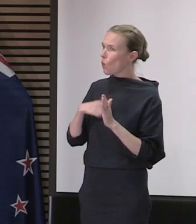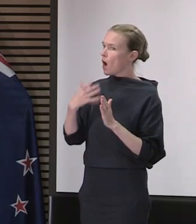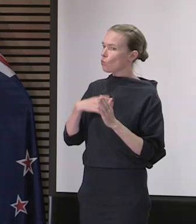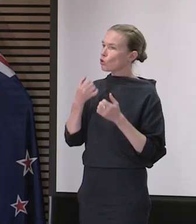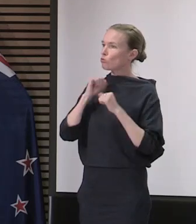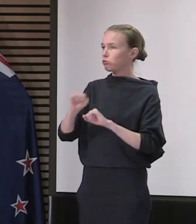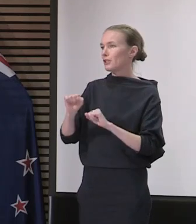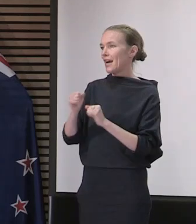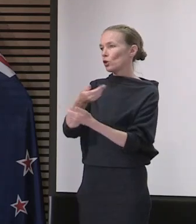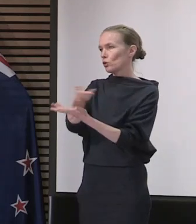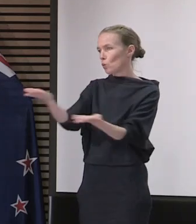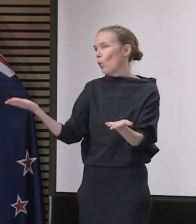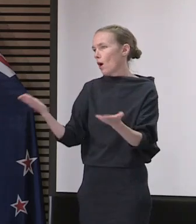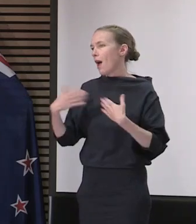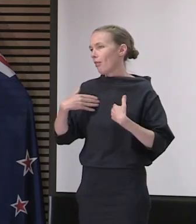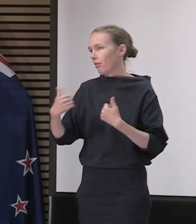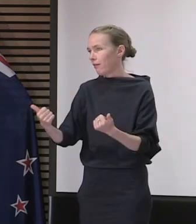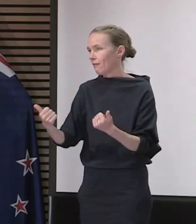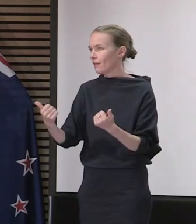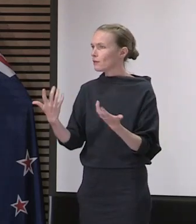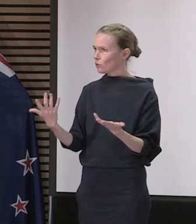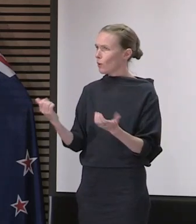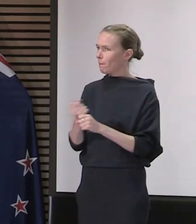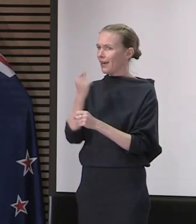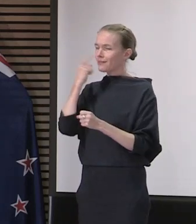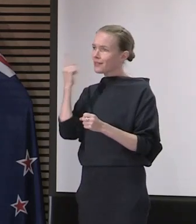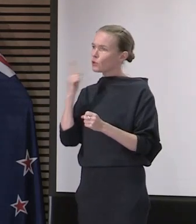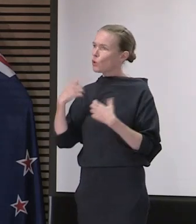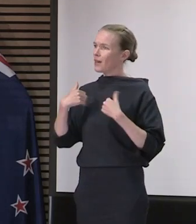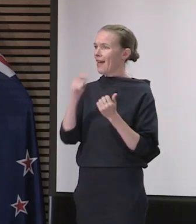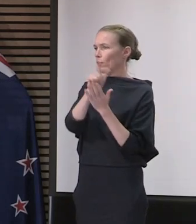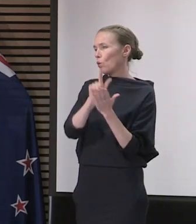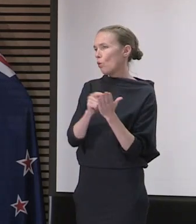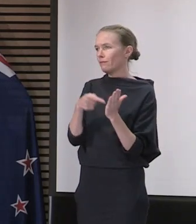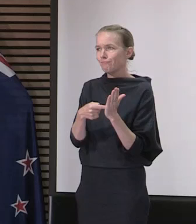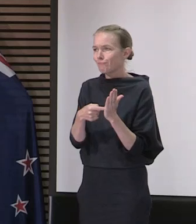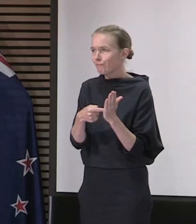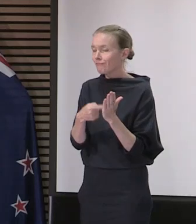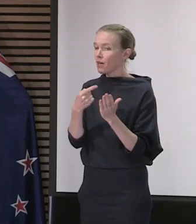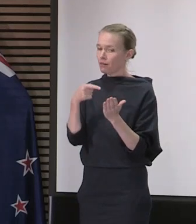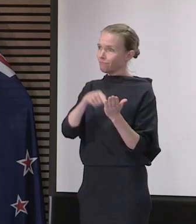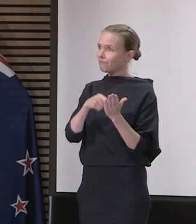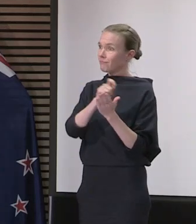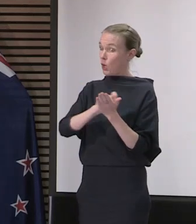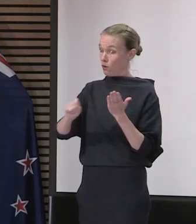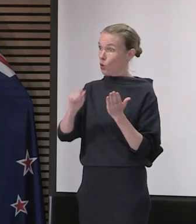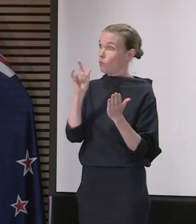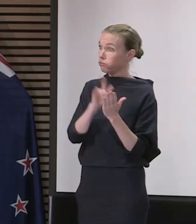restrictions in place is because of a public health threat, the threat of a pandemic from an infectious